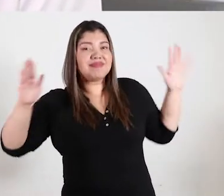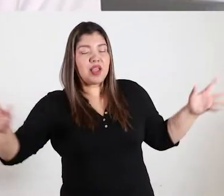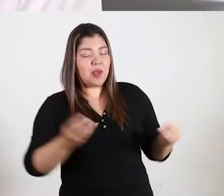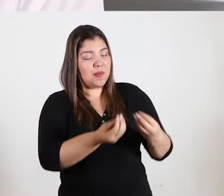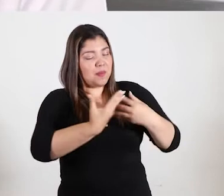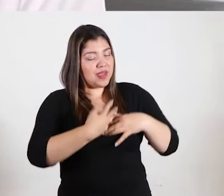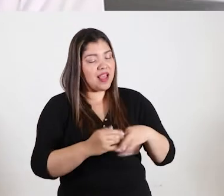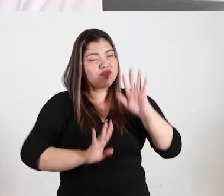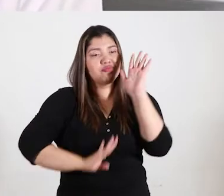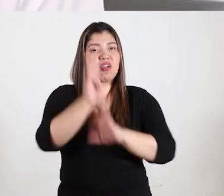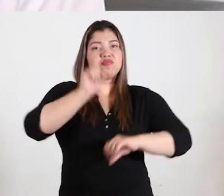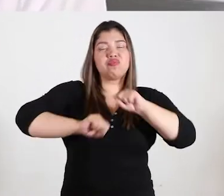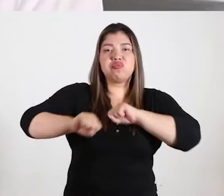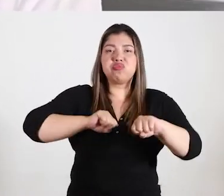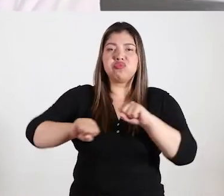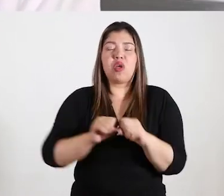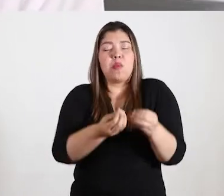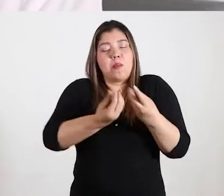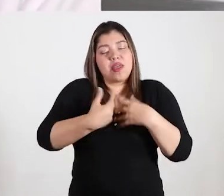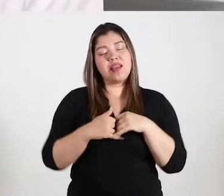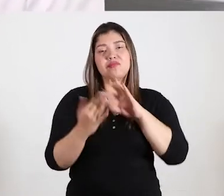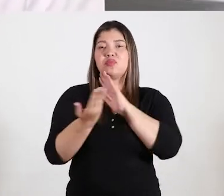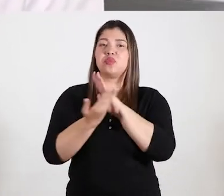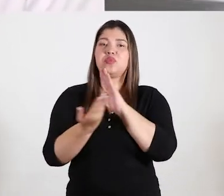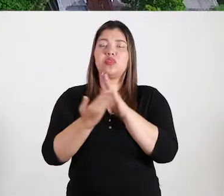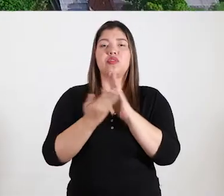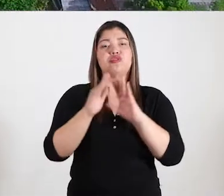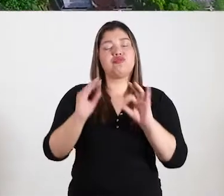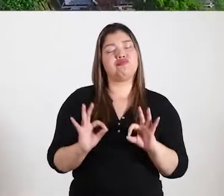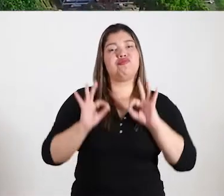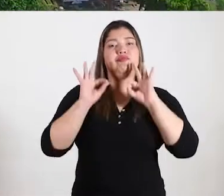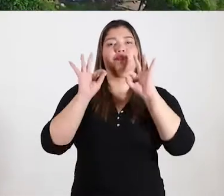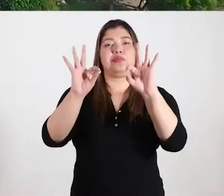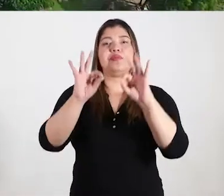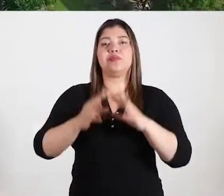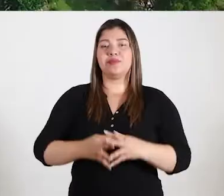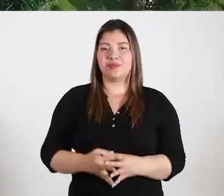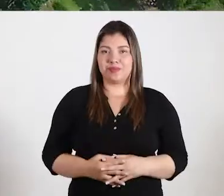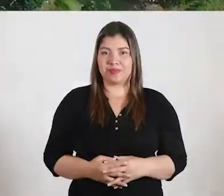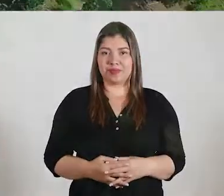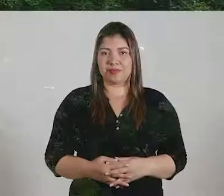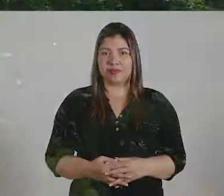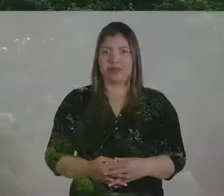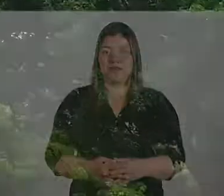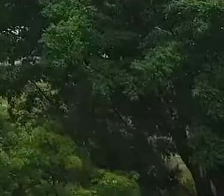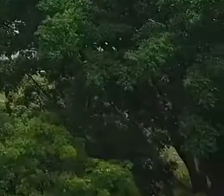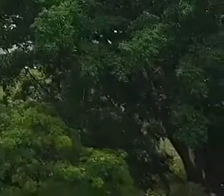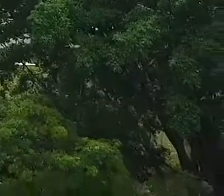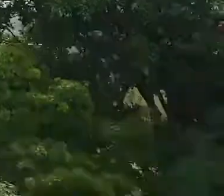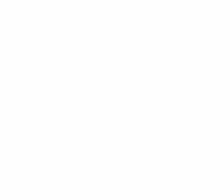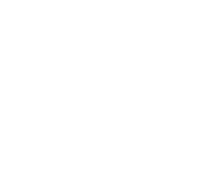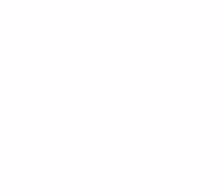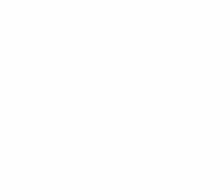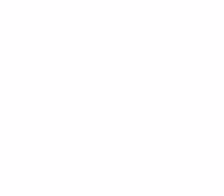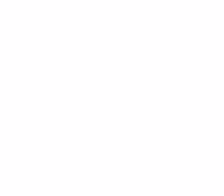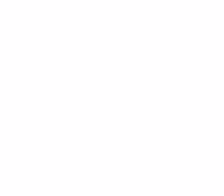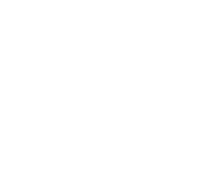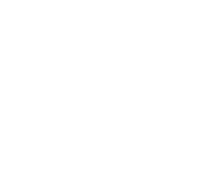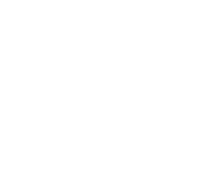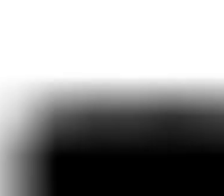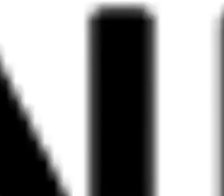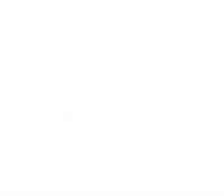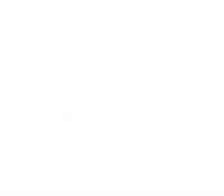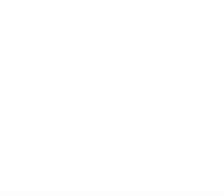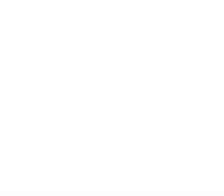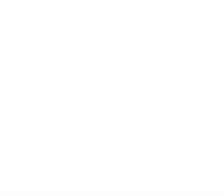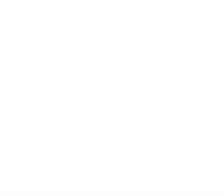to their web page.